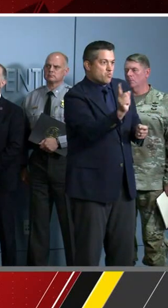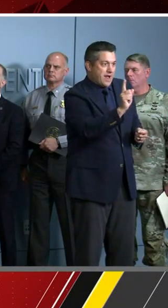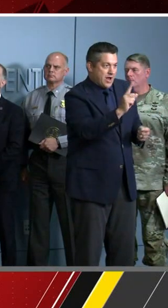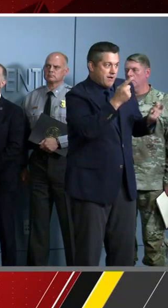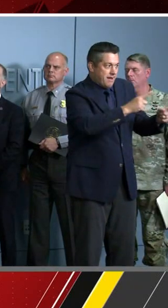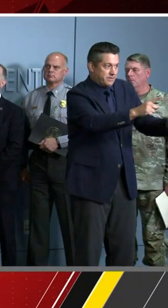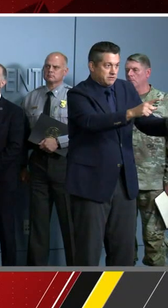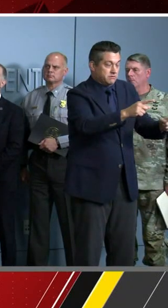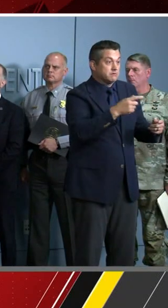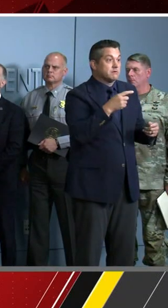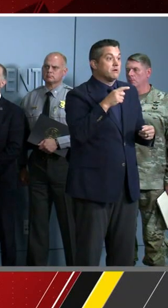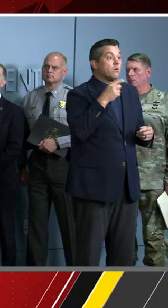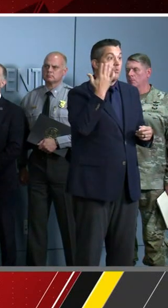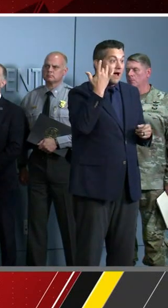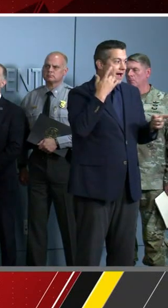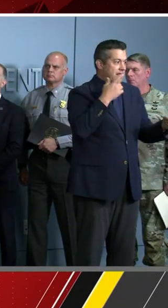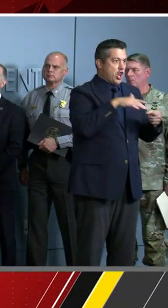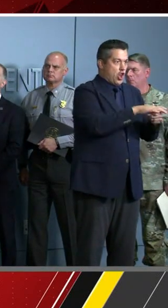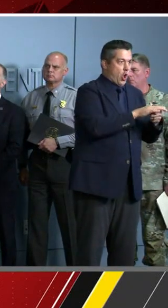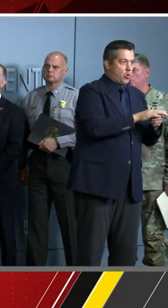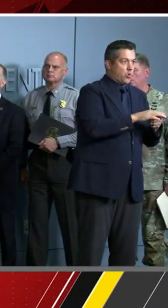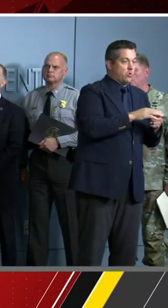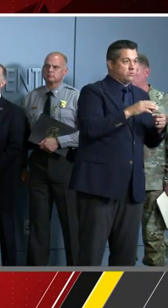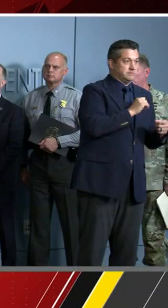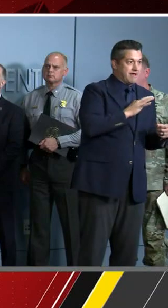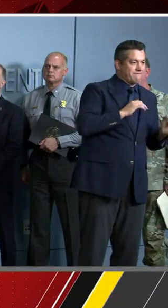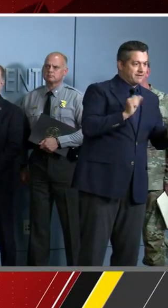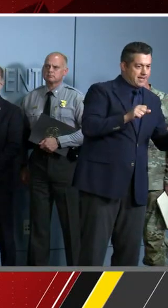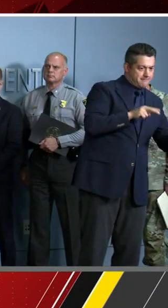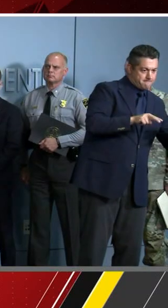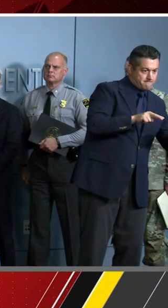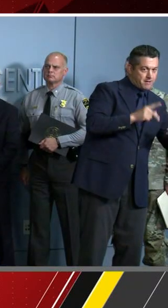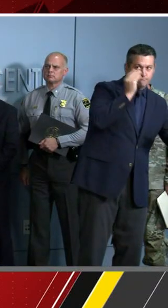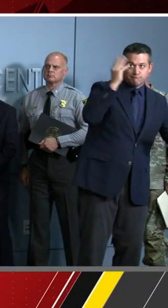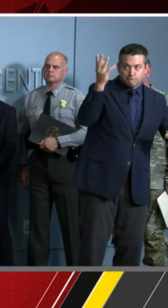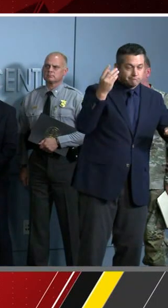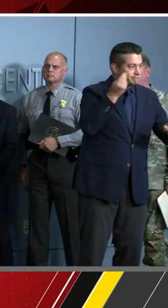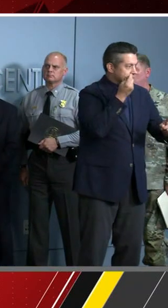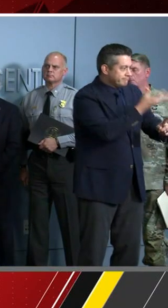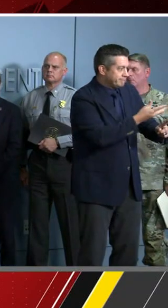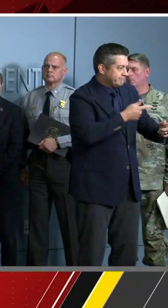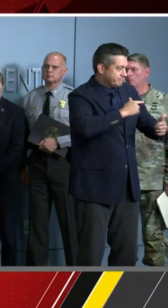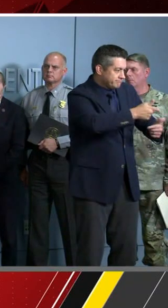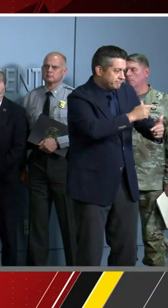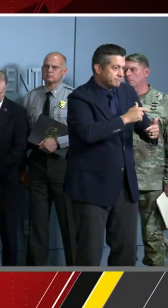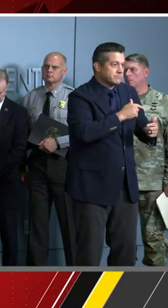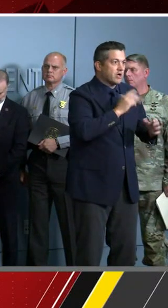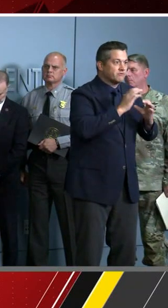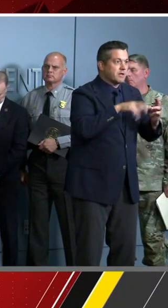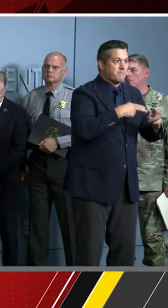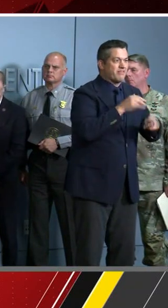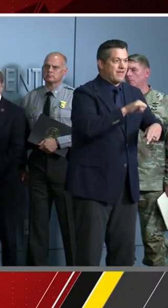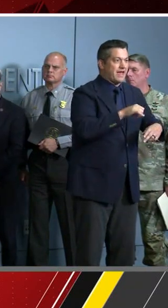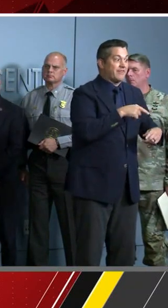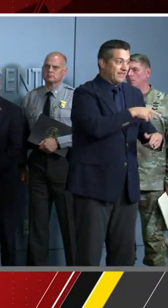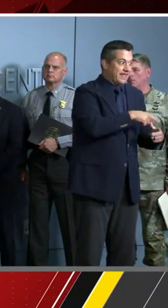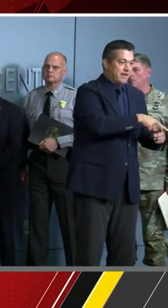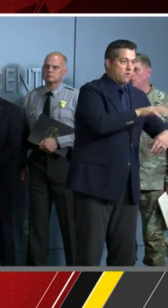local officials can provide